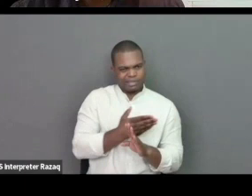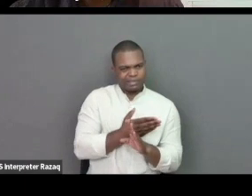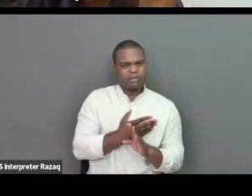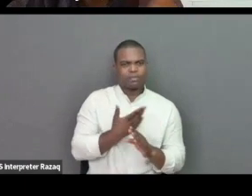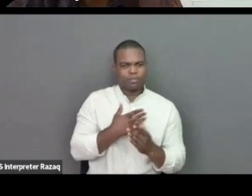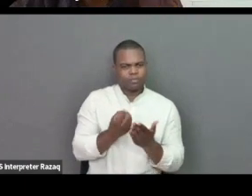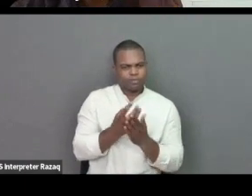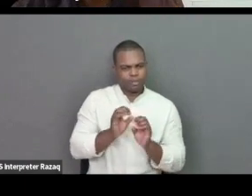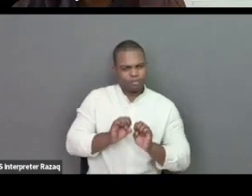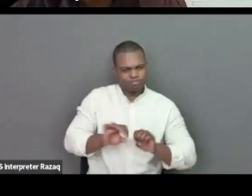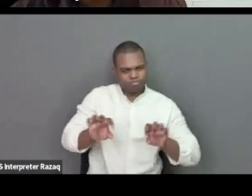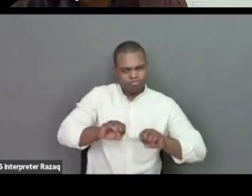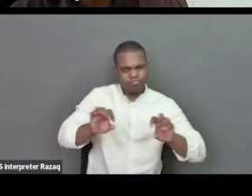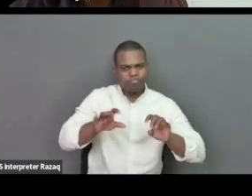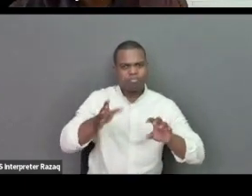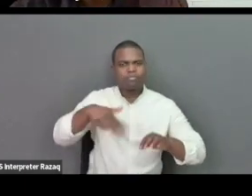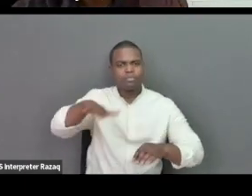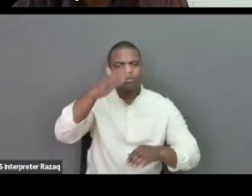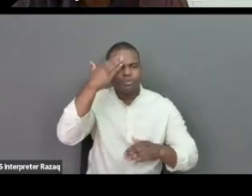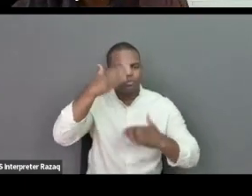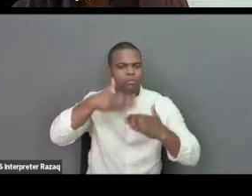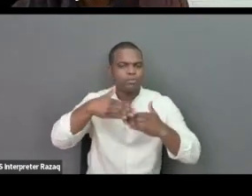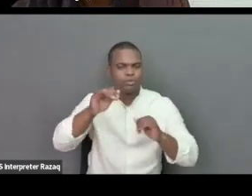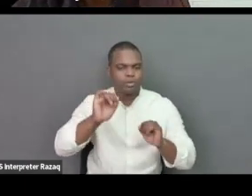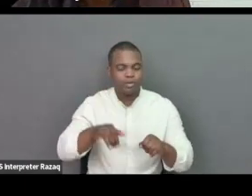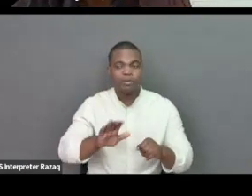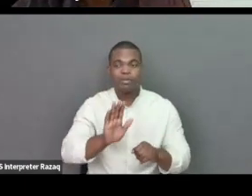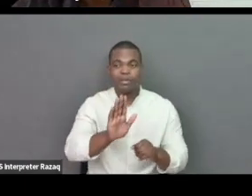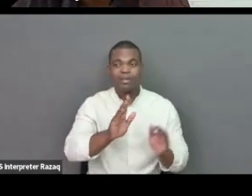Web Accessibility Directive already recognized the need for